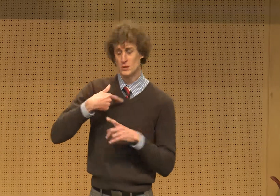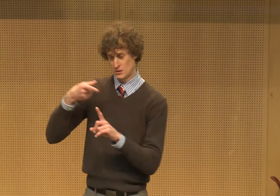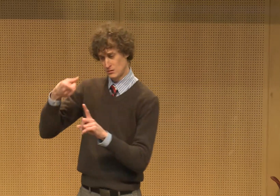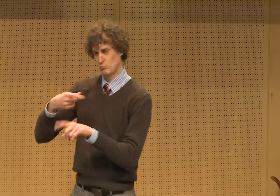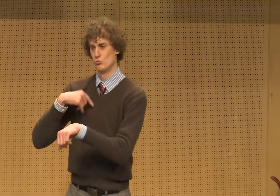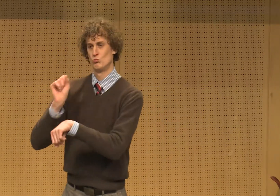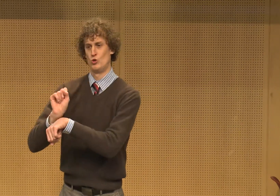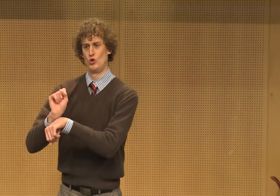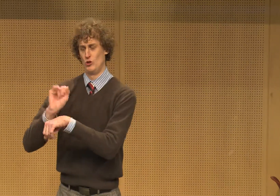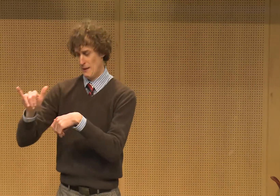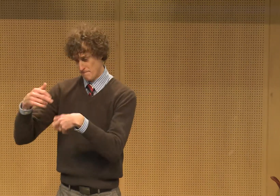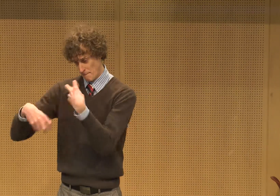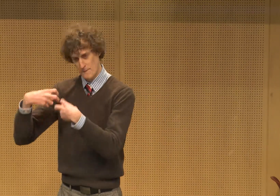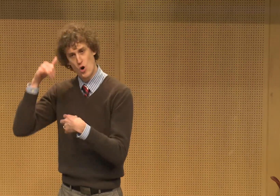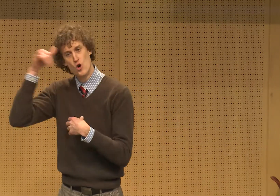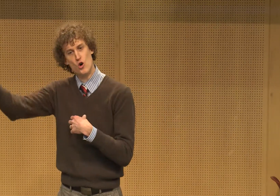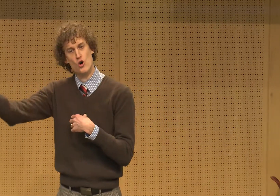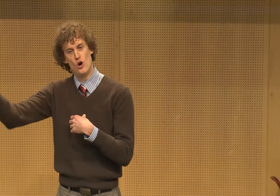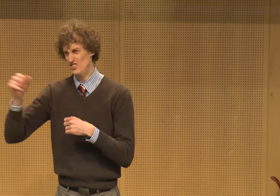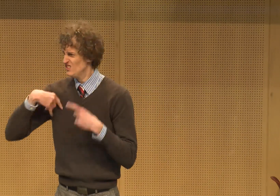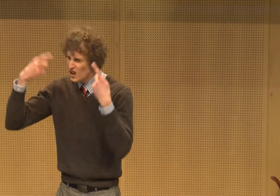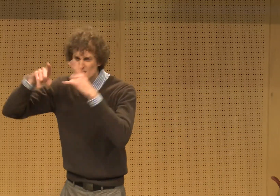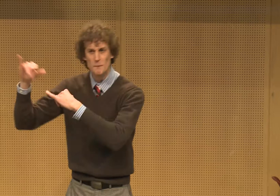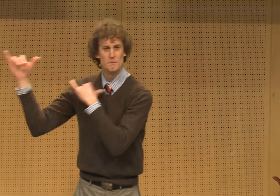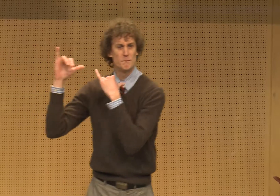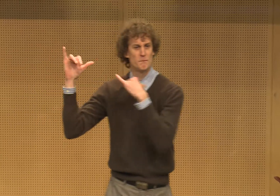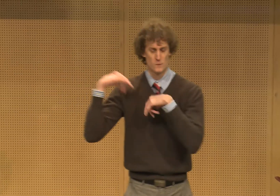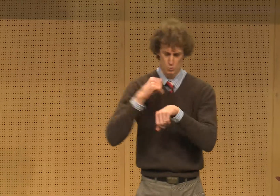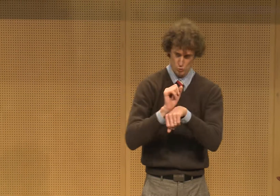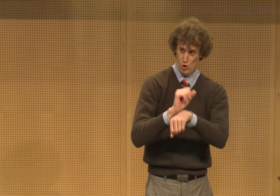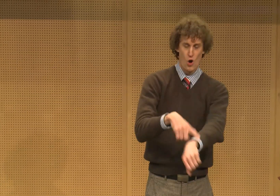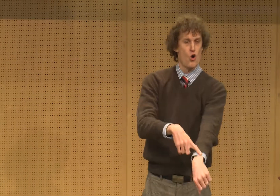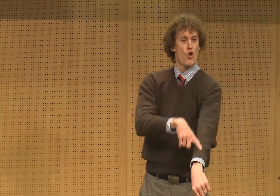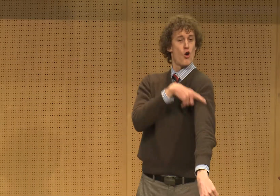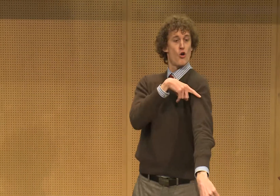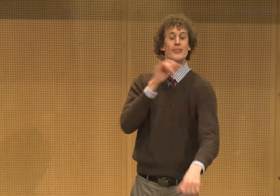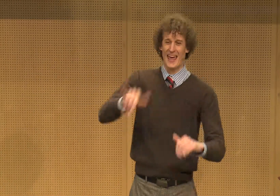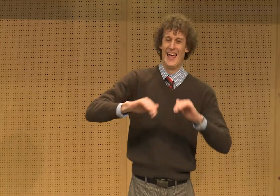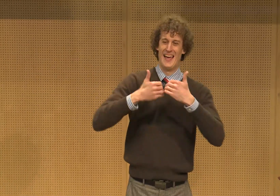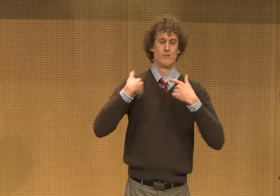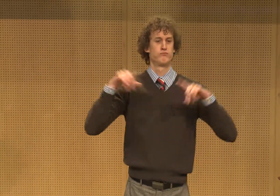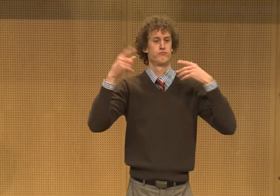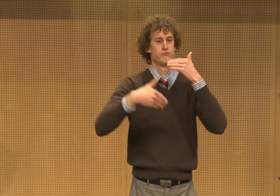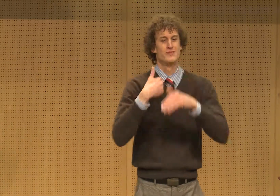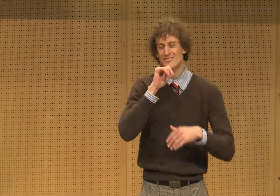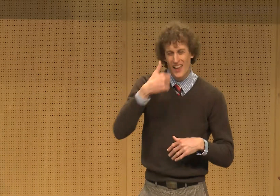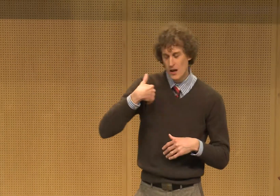"It's not that I'm smart, but I stay with the question longer." I really resonate with that statement, you know.